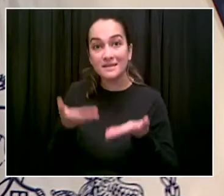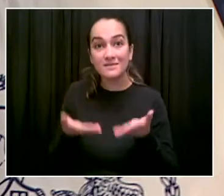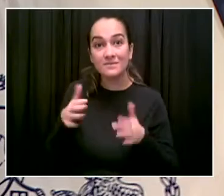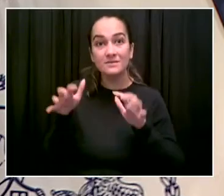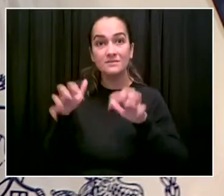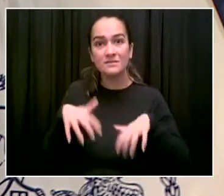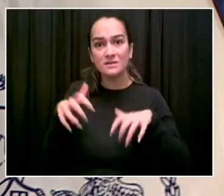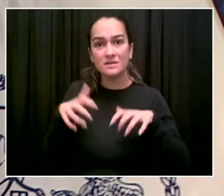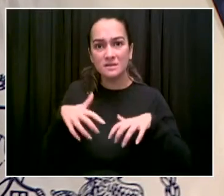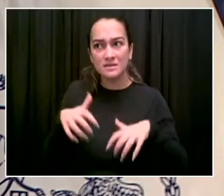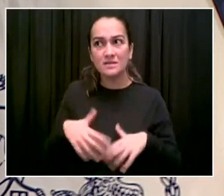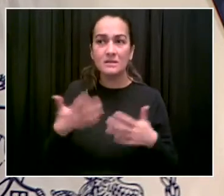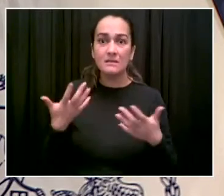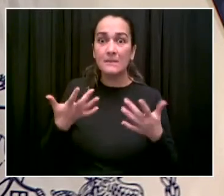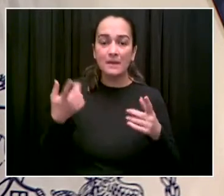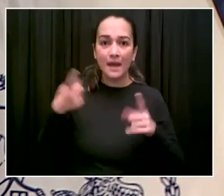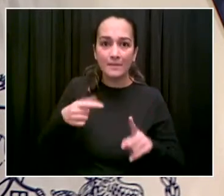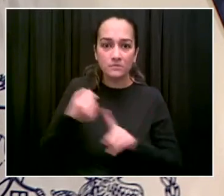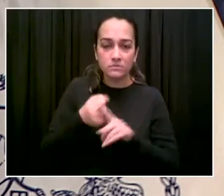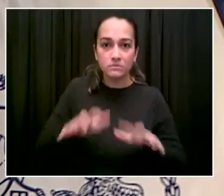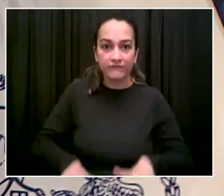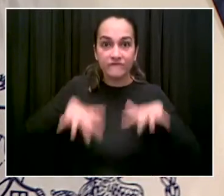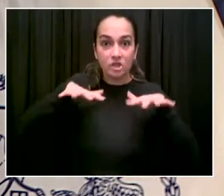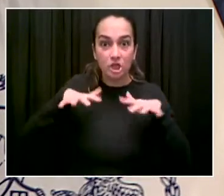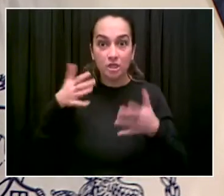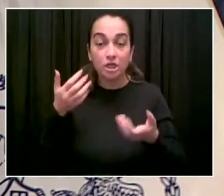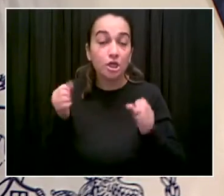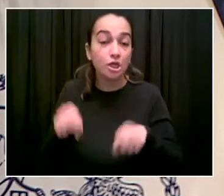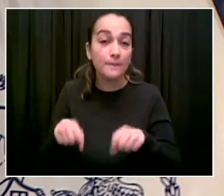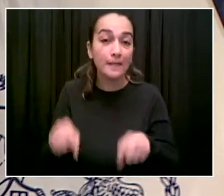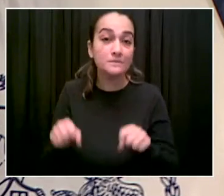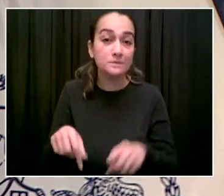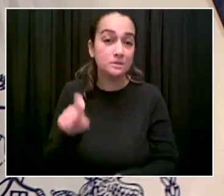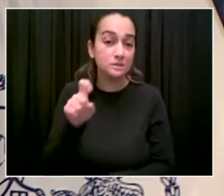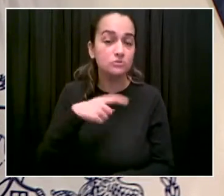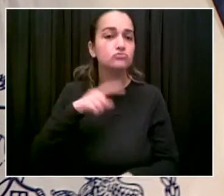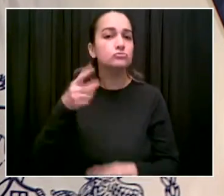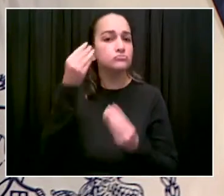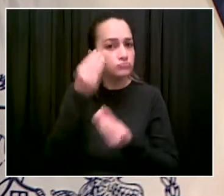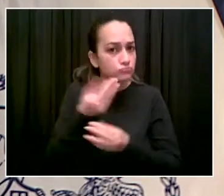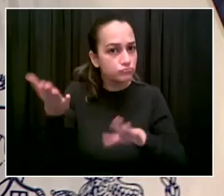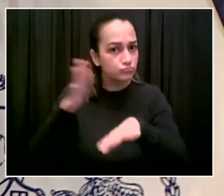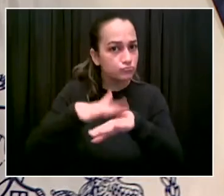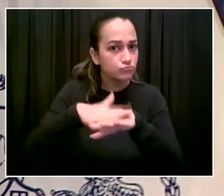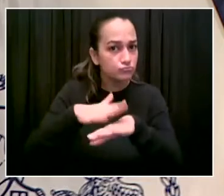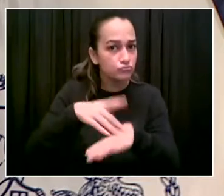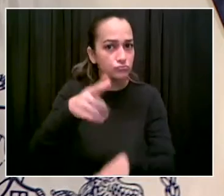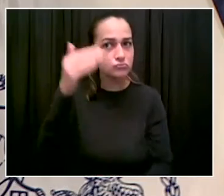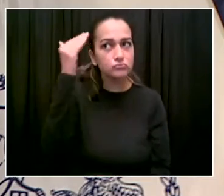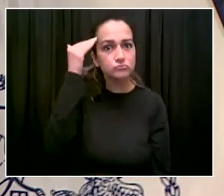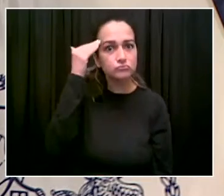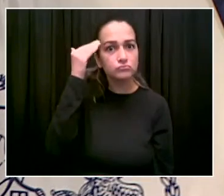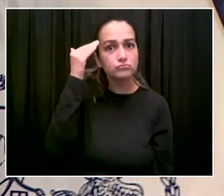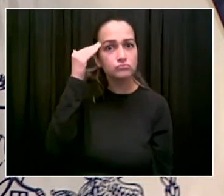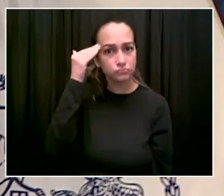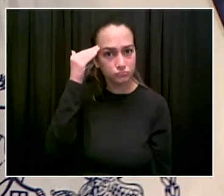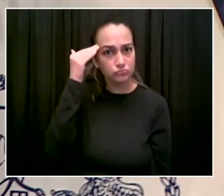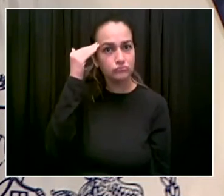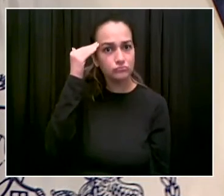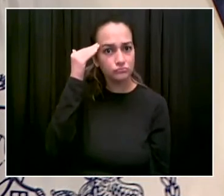RAIN. THERE IS A FLASH FOOLD WARNING P.M. . I'M SORRY, IT